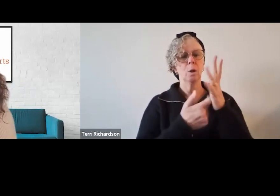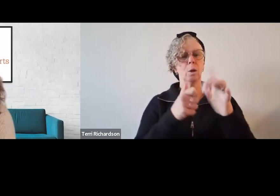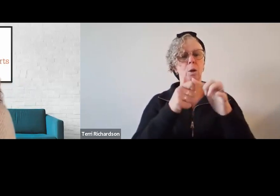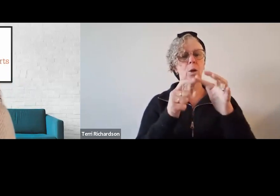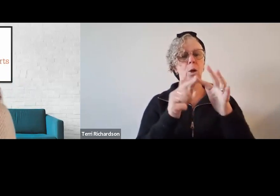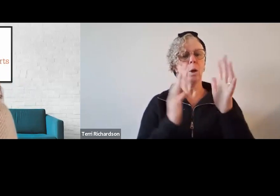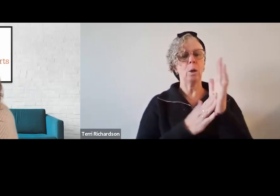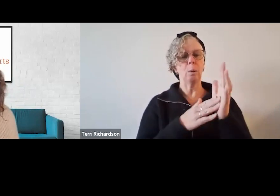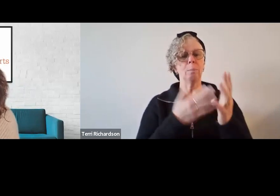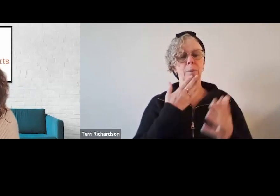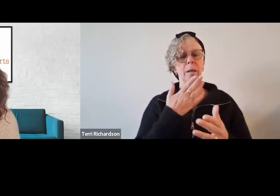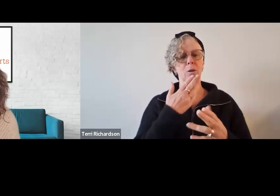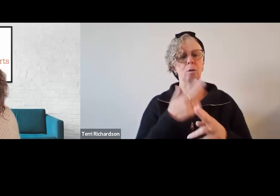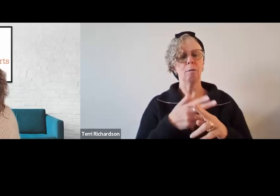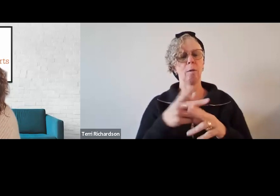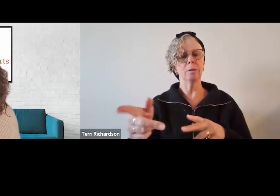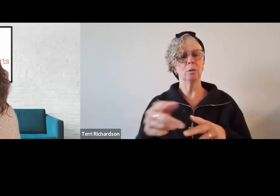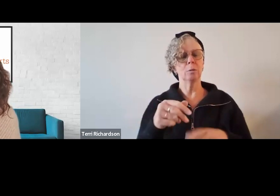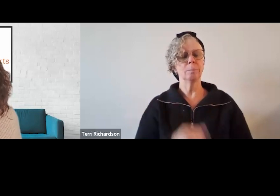And so thank you, (UNKNOWN), for those three case studies.